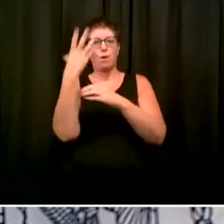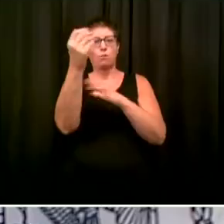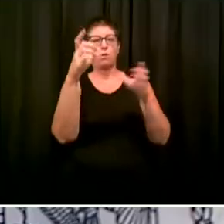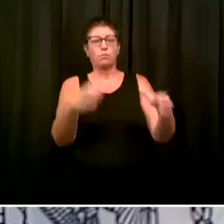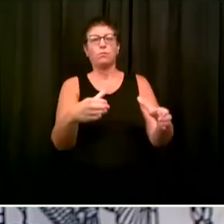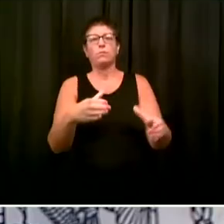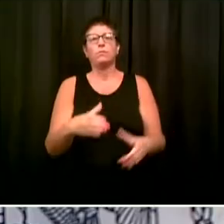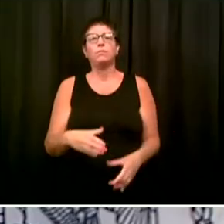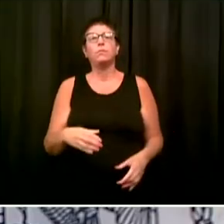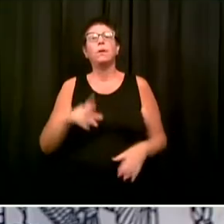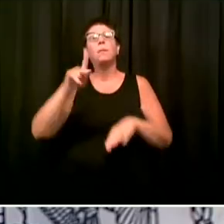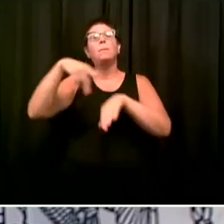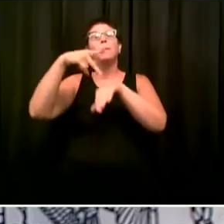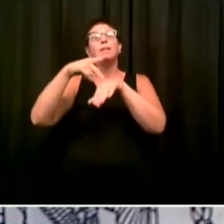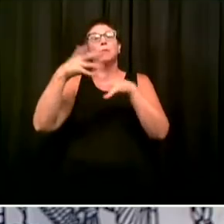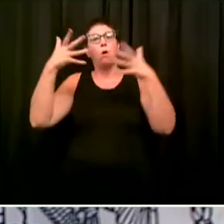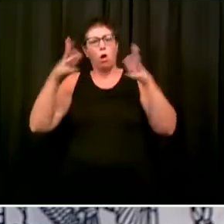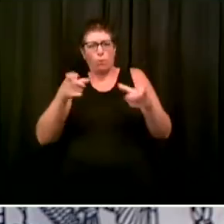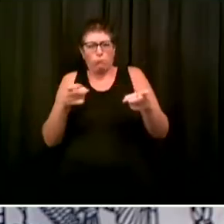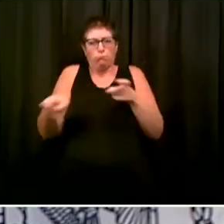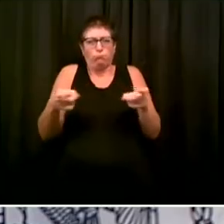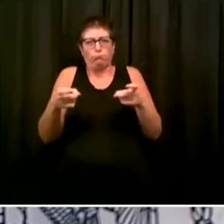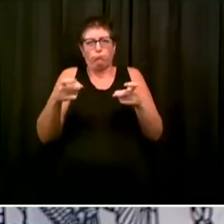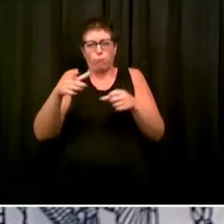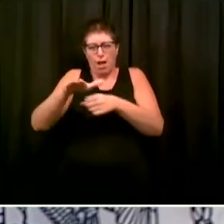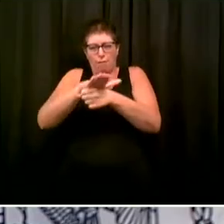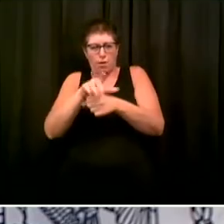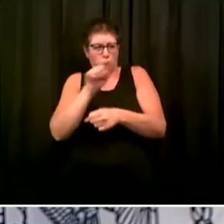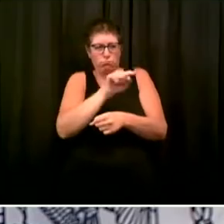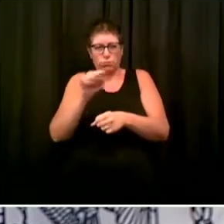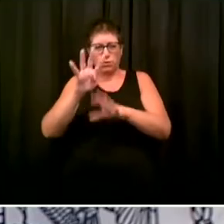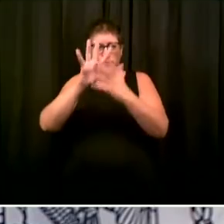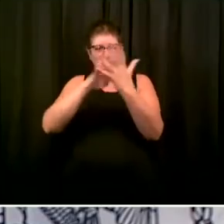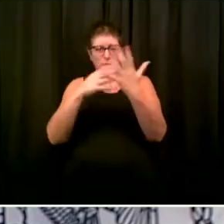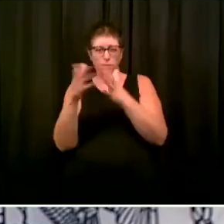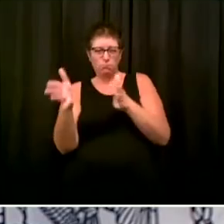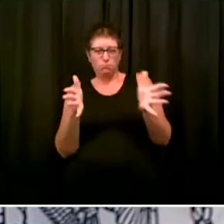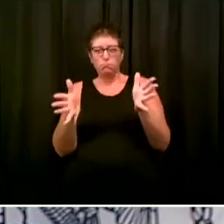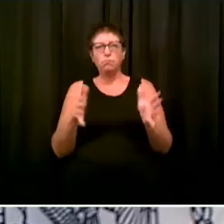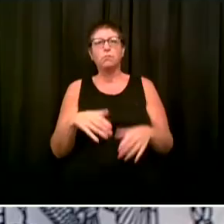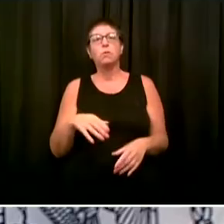CAN CONTROL OR THE THOER S I